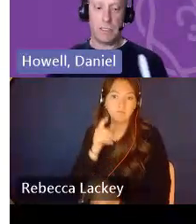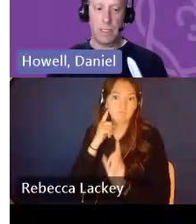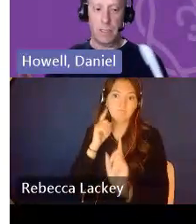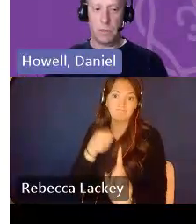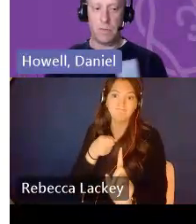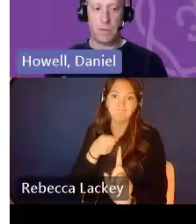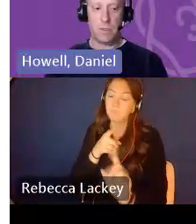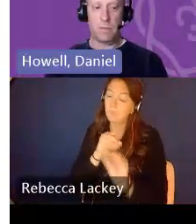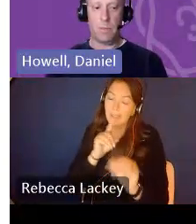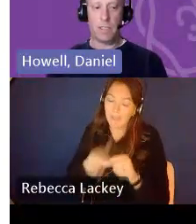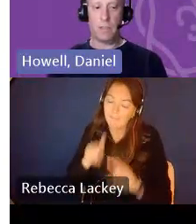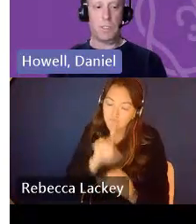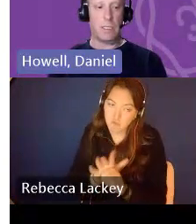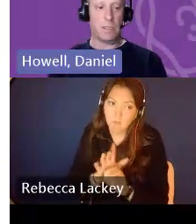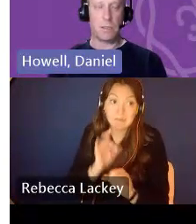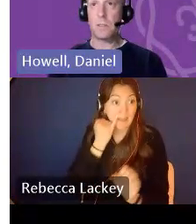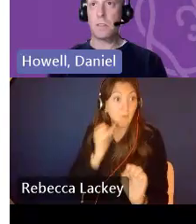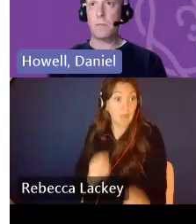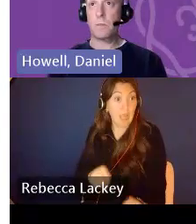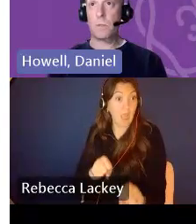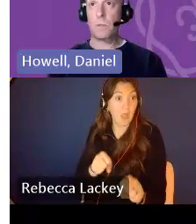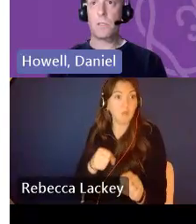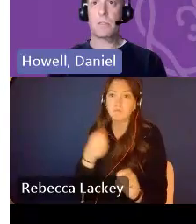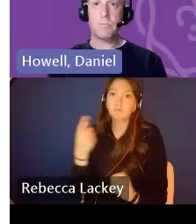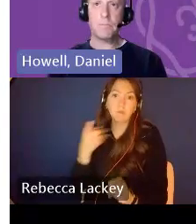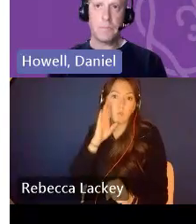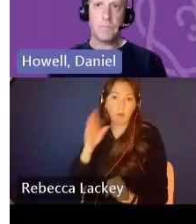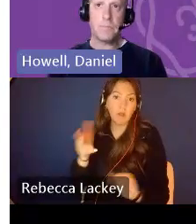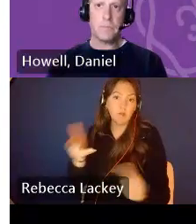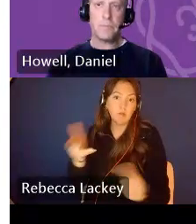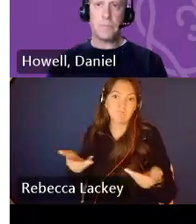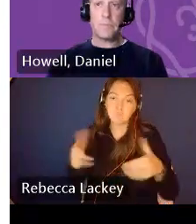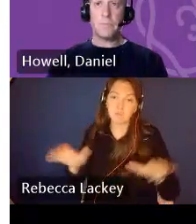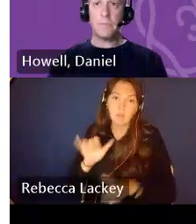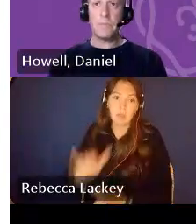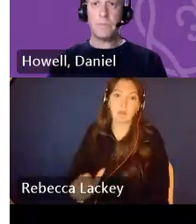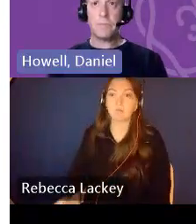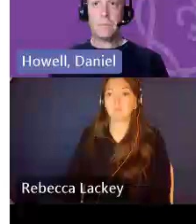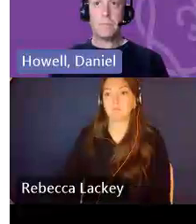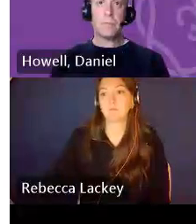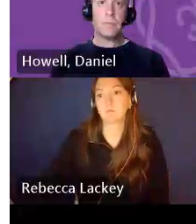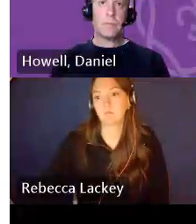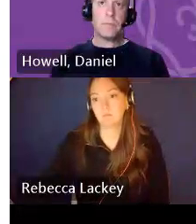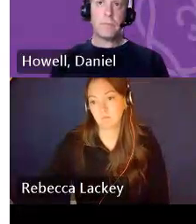no guarantees, but if it's a possibility, that's certainly something we would welcome.